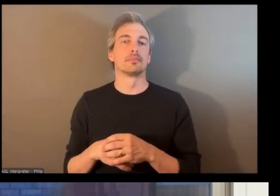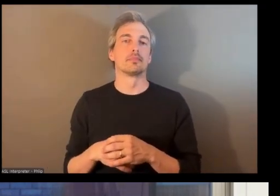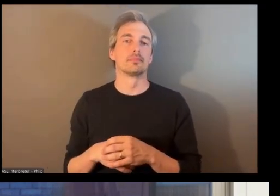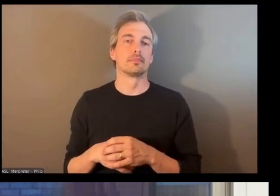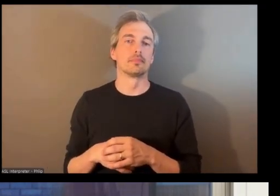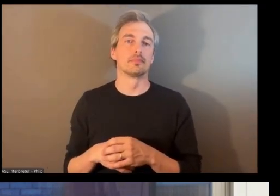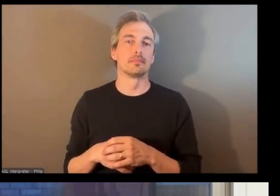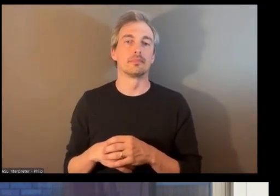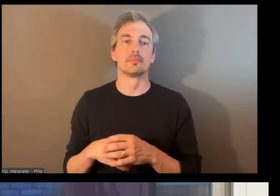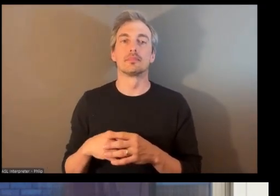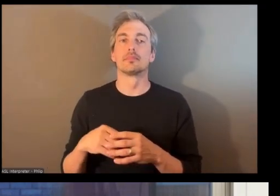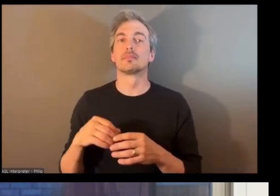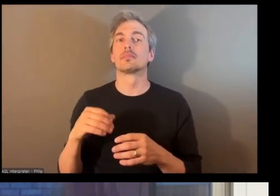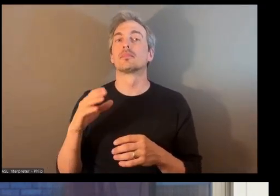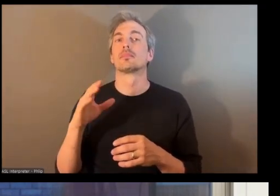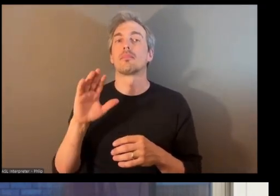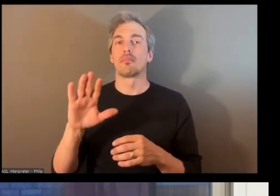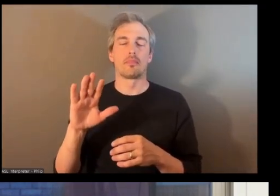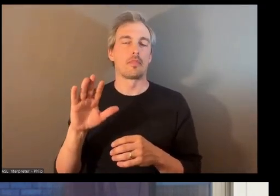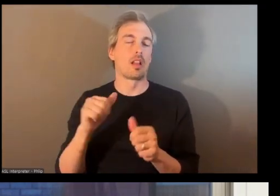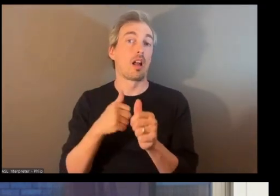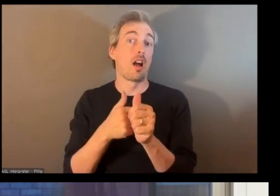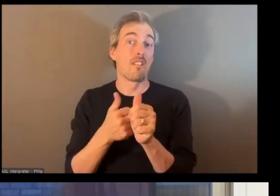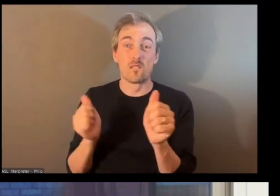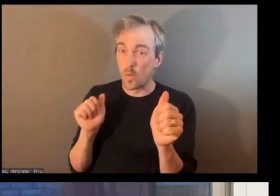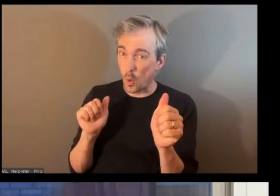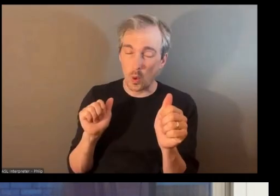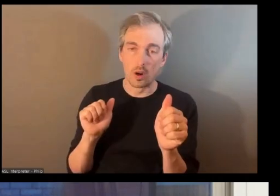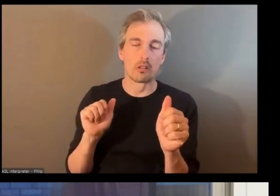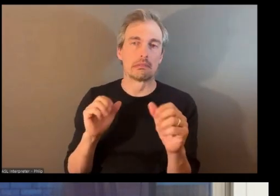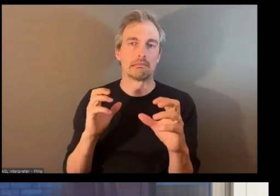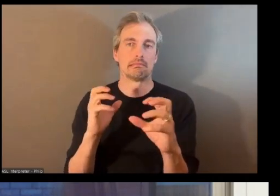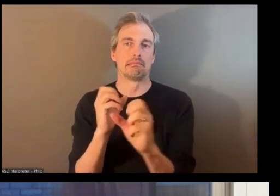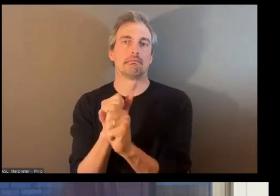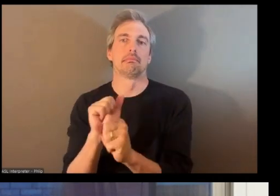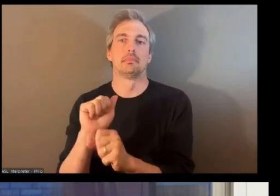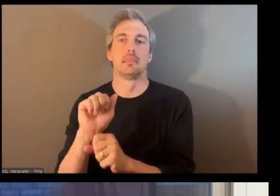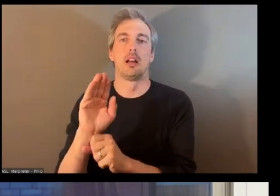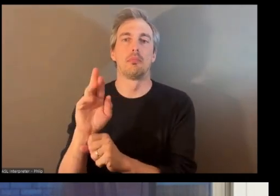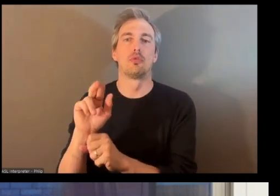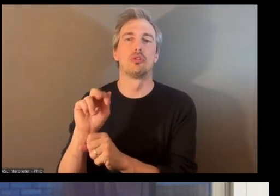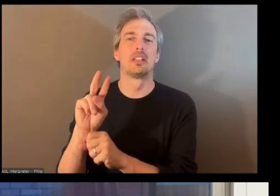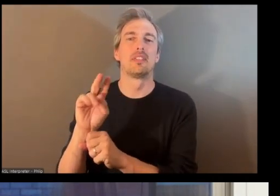we have a success criterion for that too. Abbreviations. And avoid idioms, phrasal verbs, and metaphors.